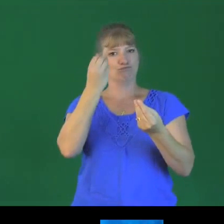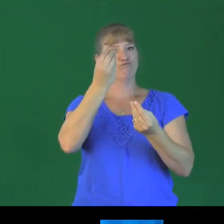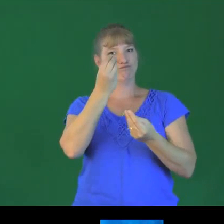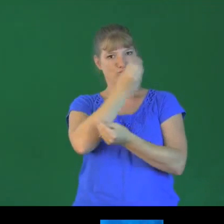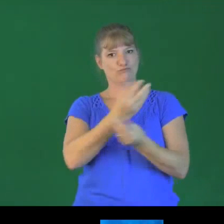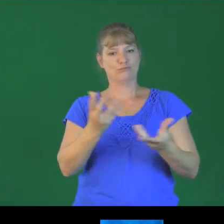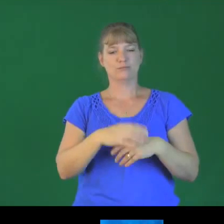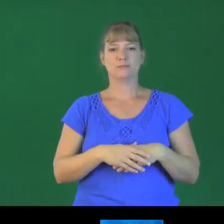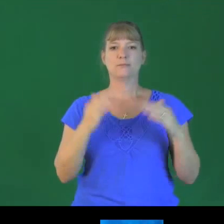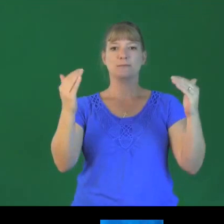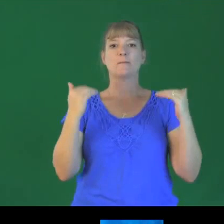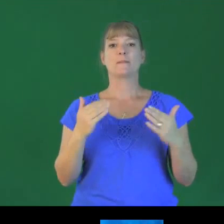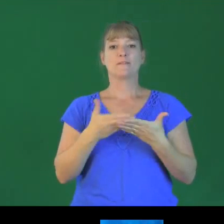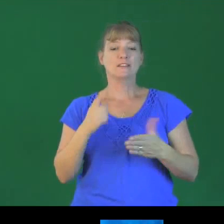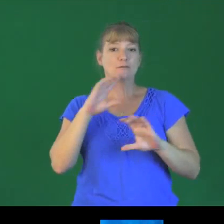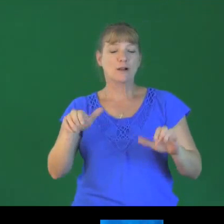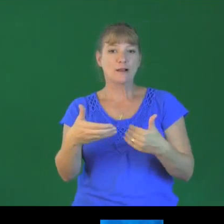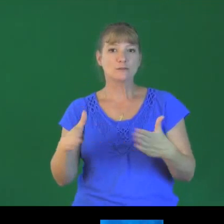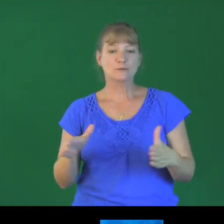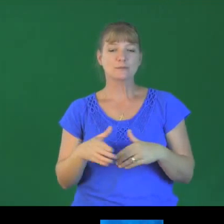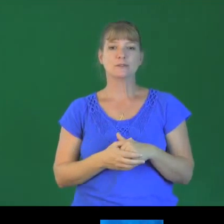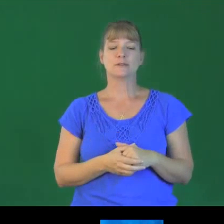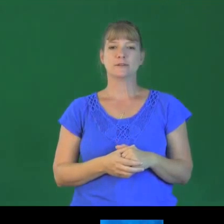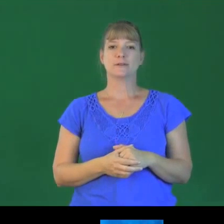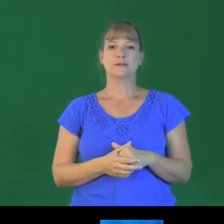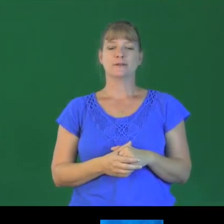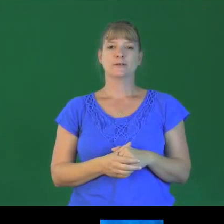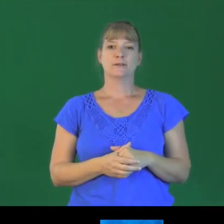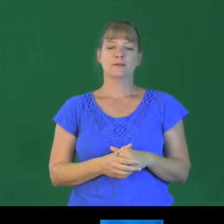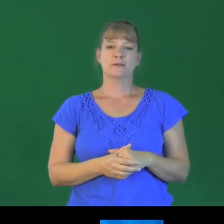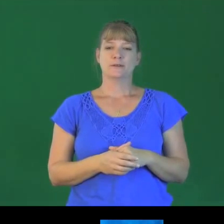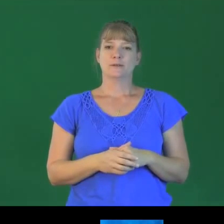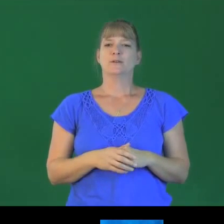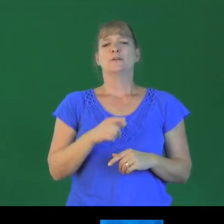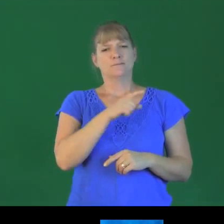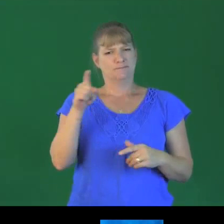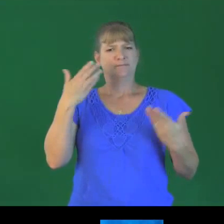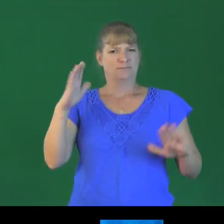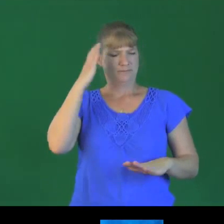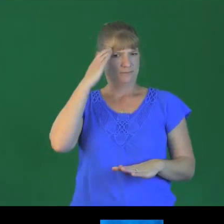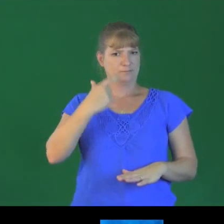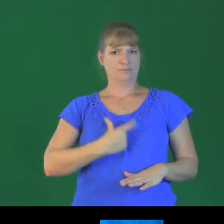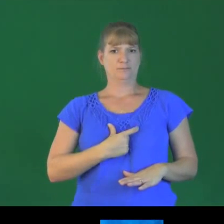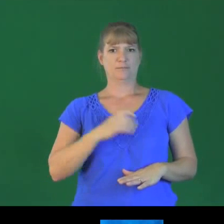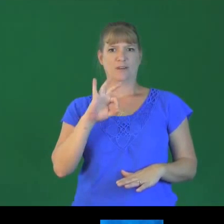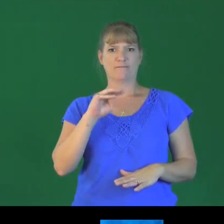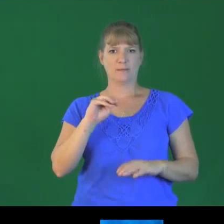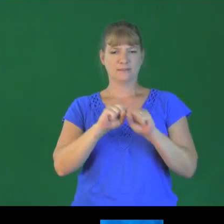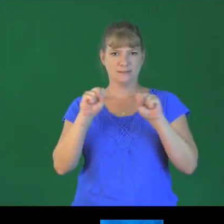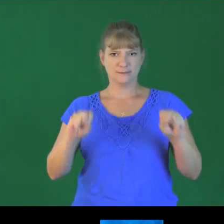What are some devices used in the classroom? You all may be familiar with FM systems,